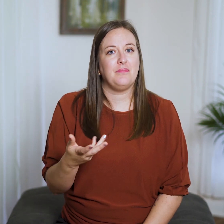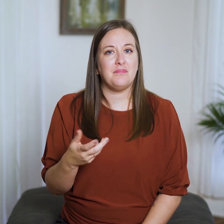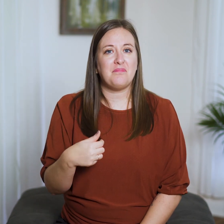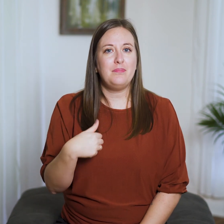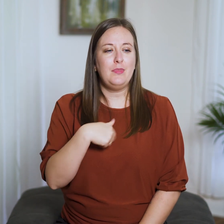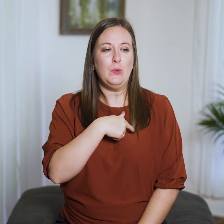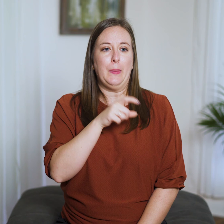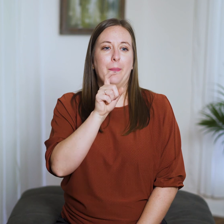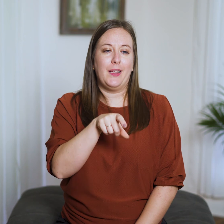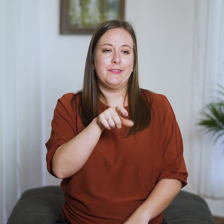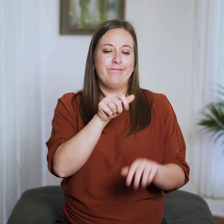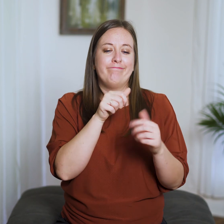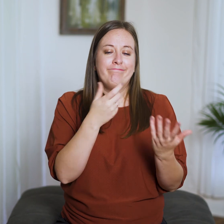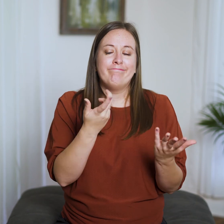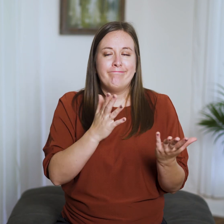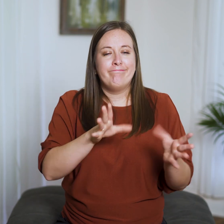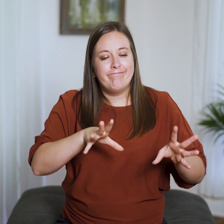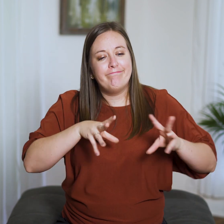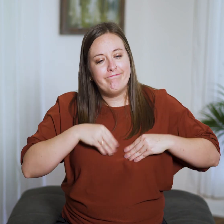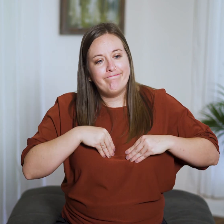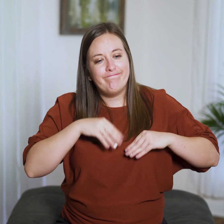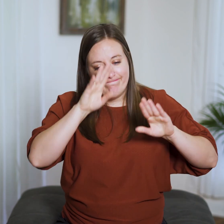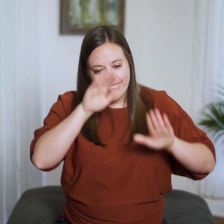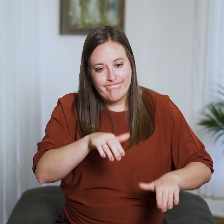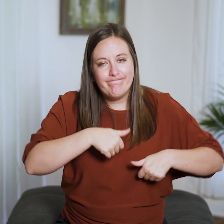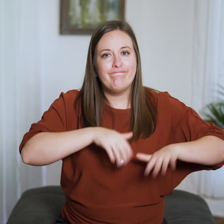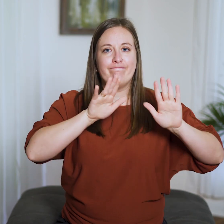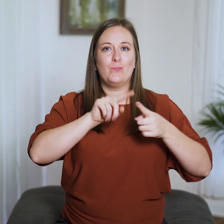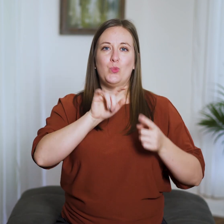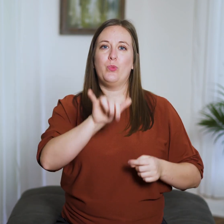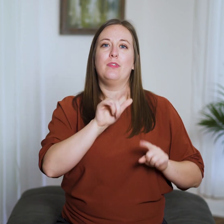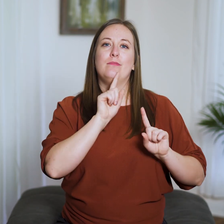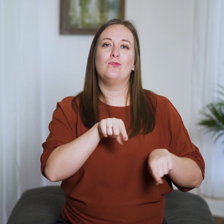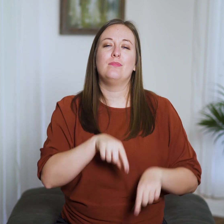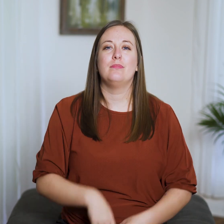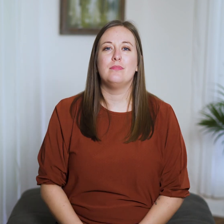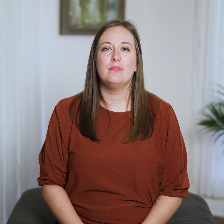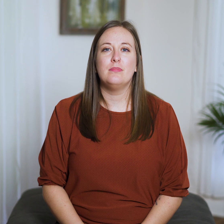they require us to submit to the answers we find.